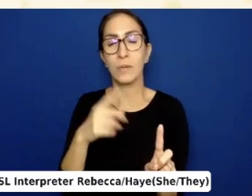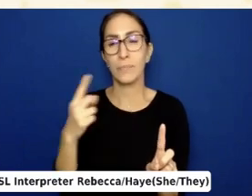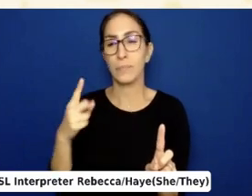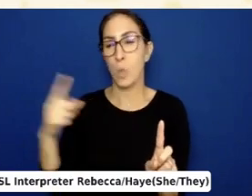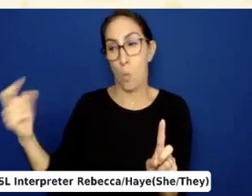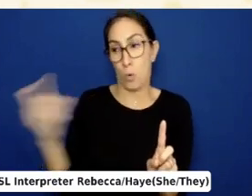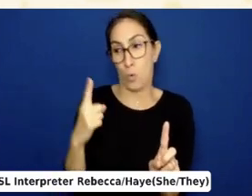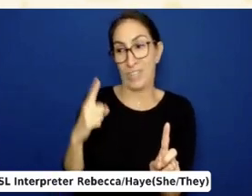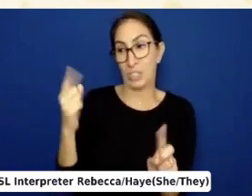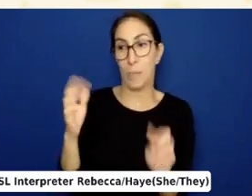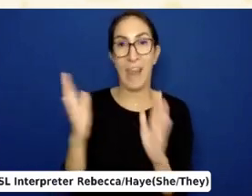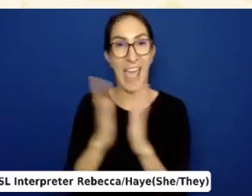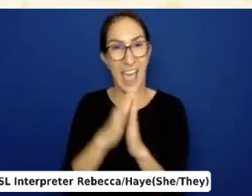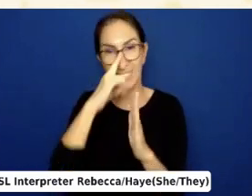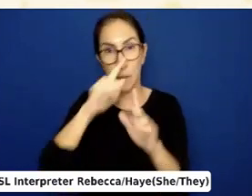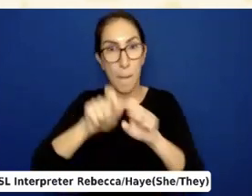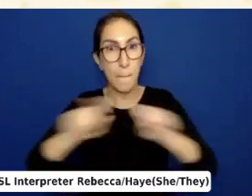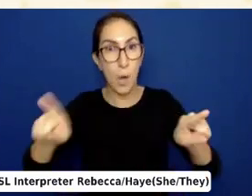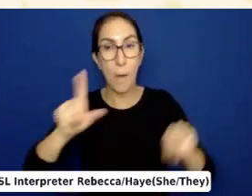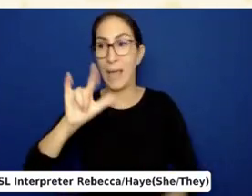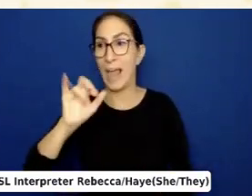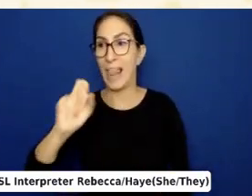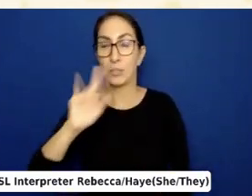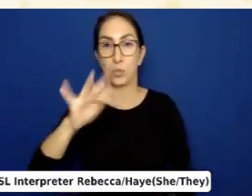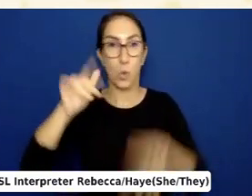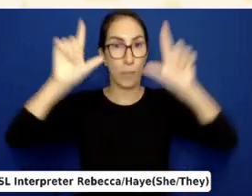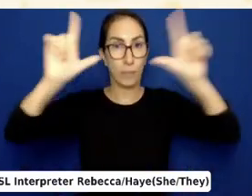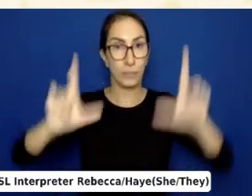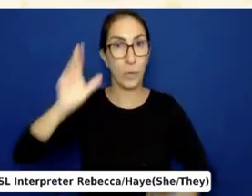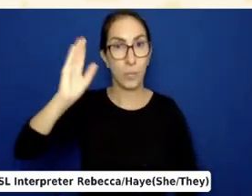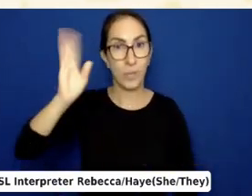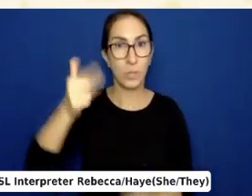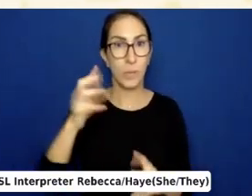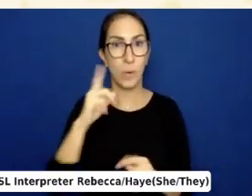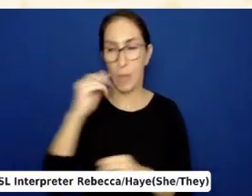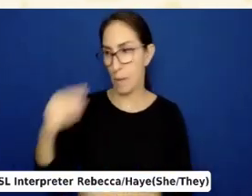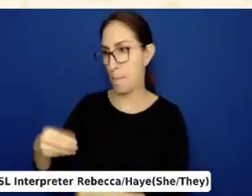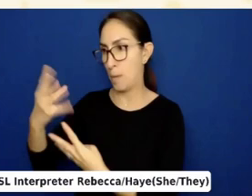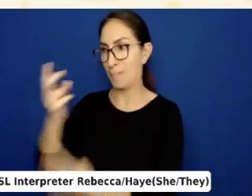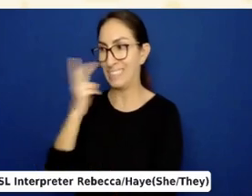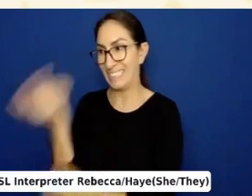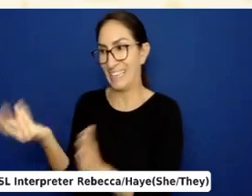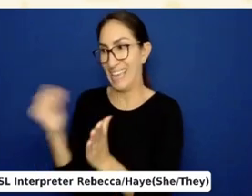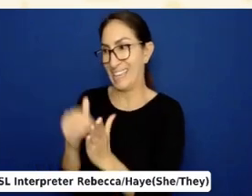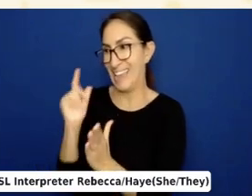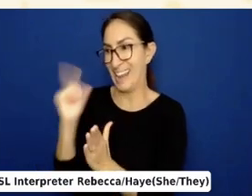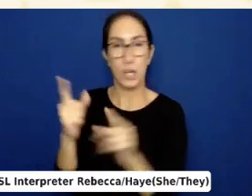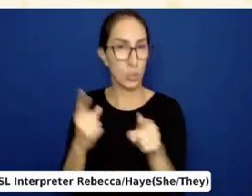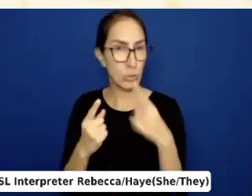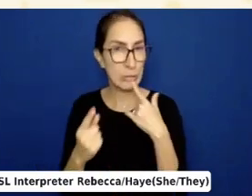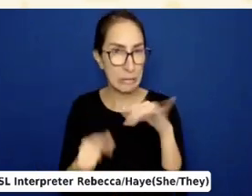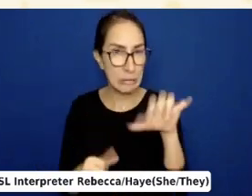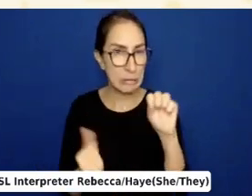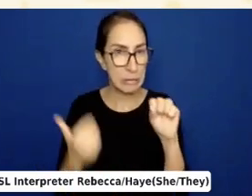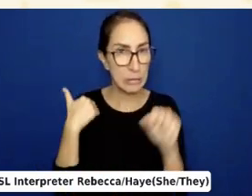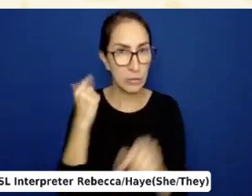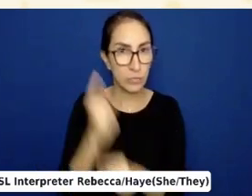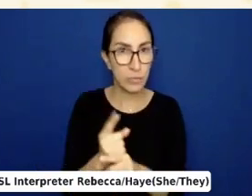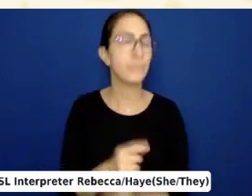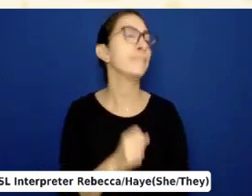to the presentation so folks can go back and review it later? I think you said yes to that? Yes. OK, great.